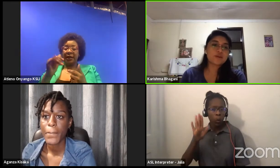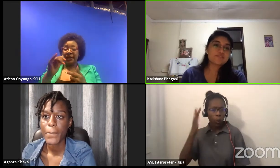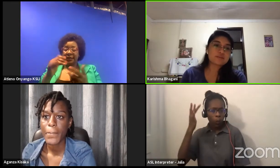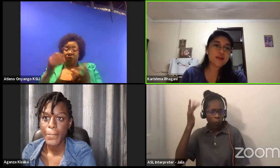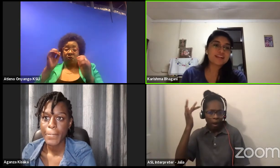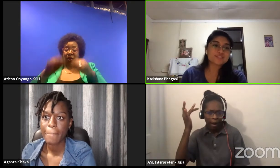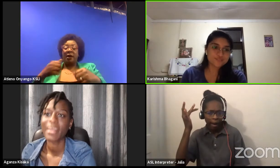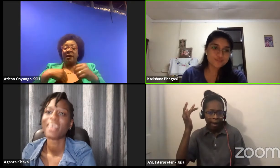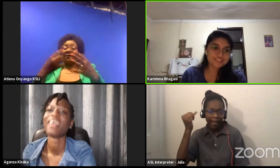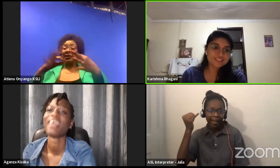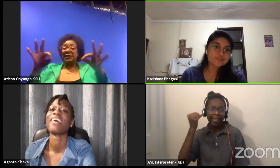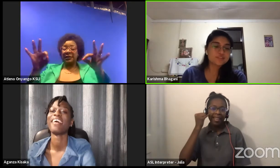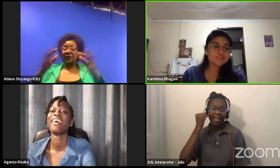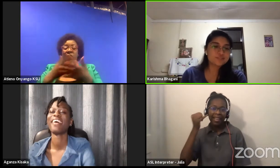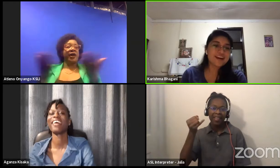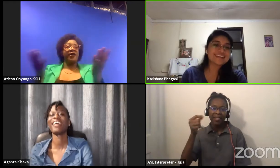for every practice of yours, what's your why?